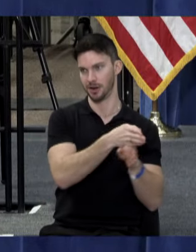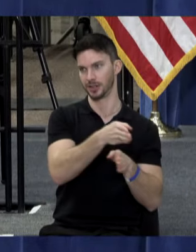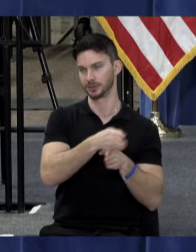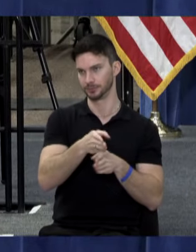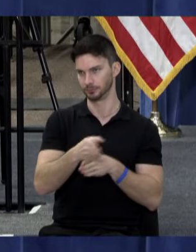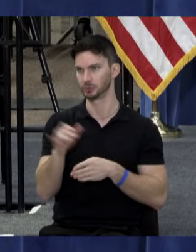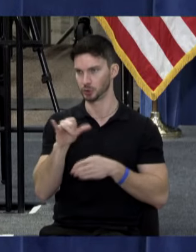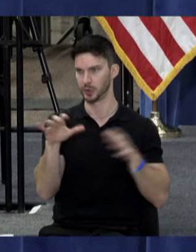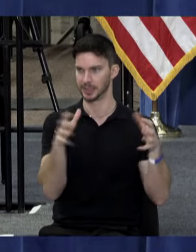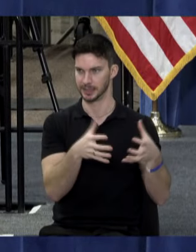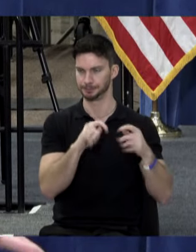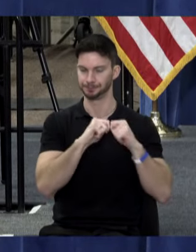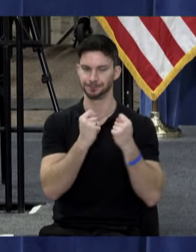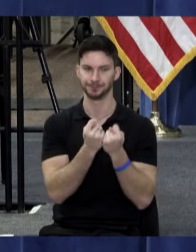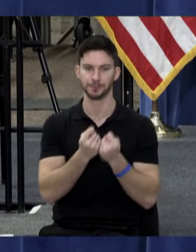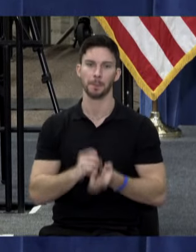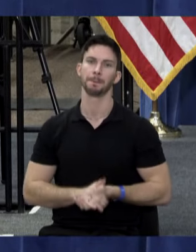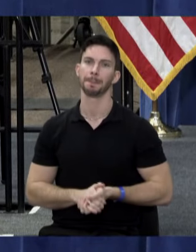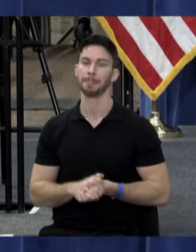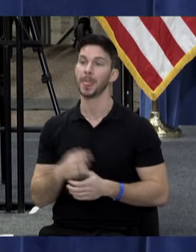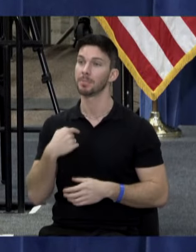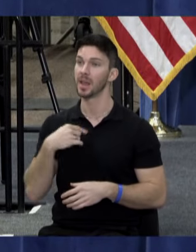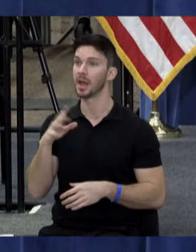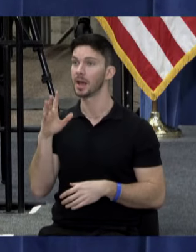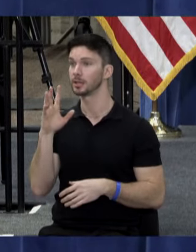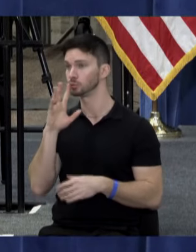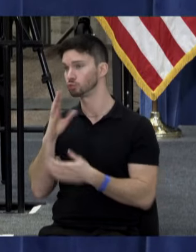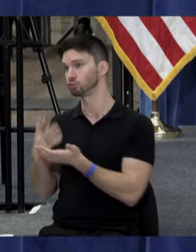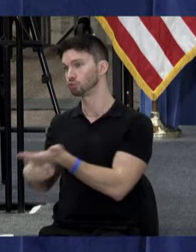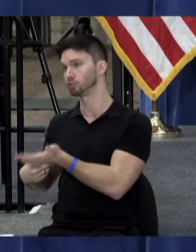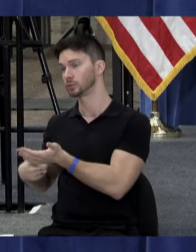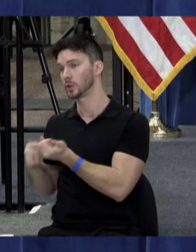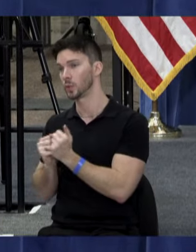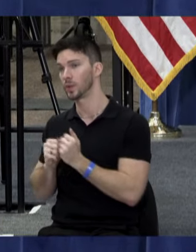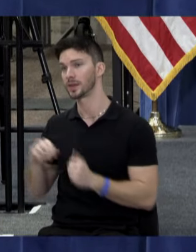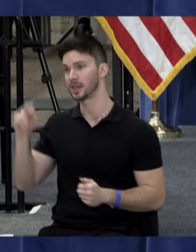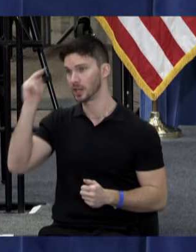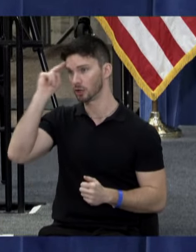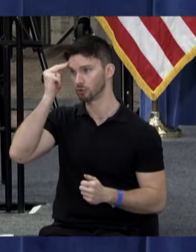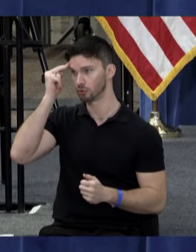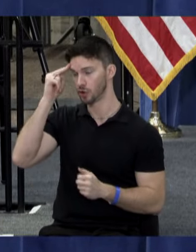I had -- so I talked to the neuropsychologist on our team and he said get a head-to-toe